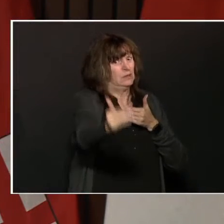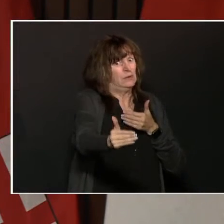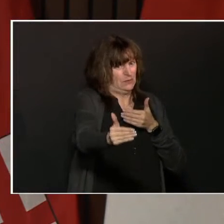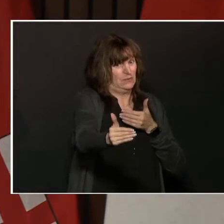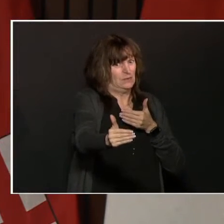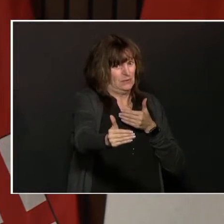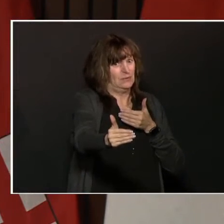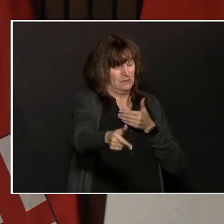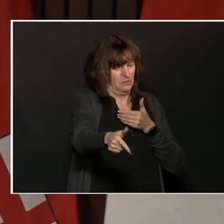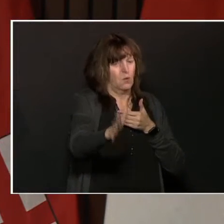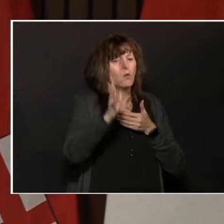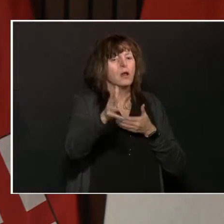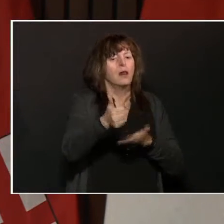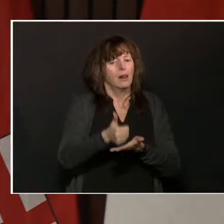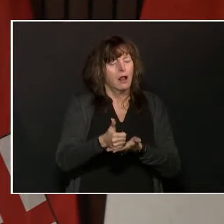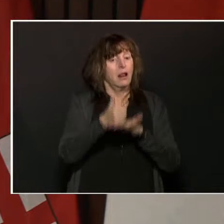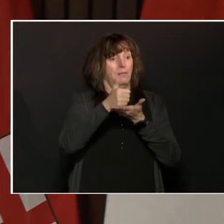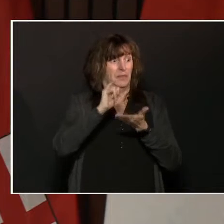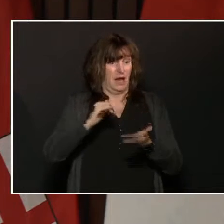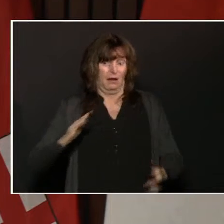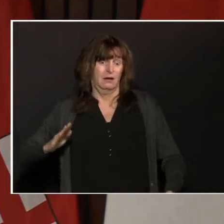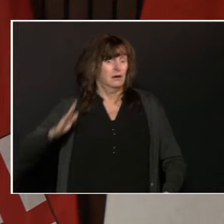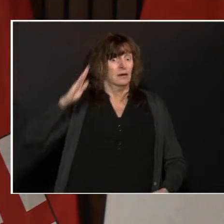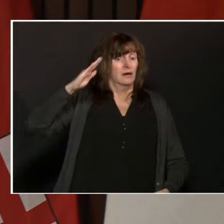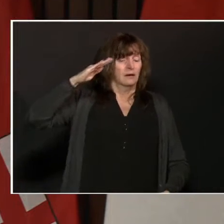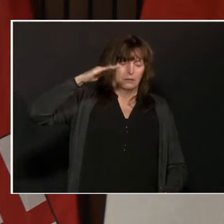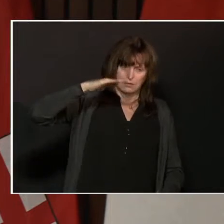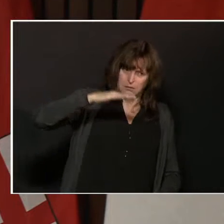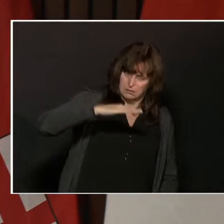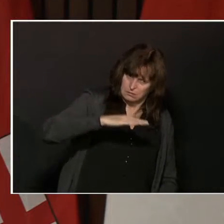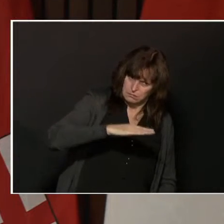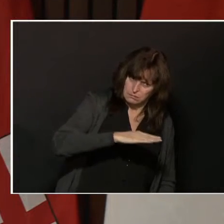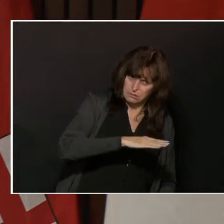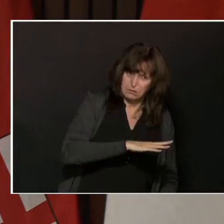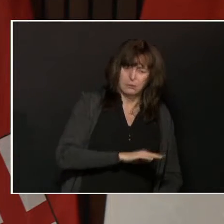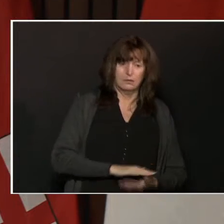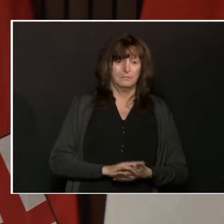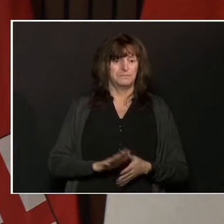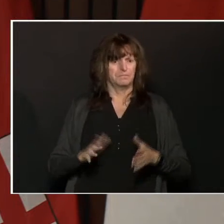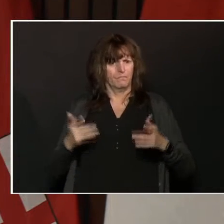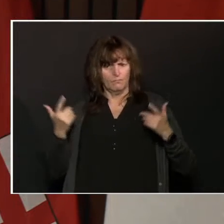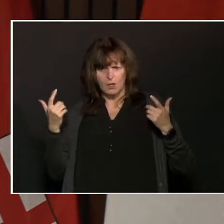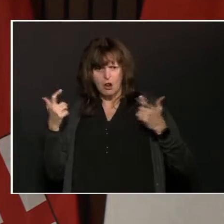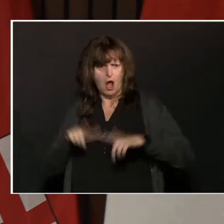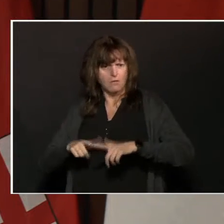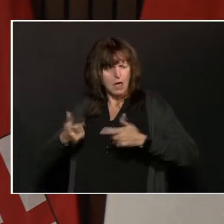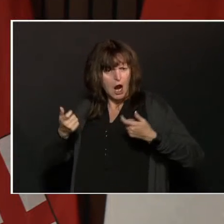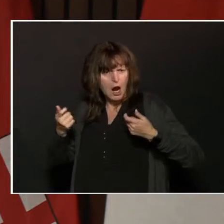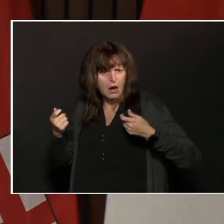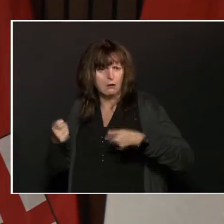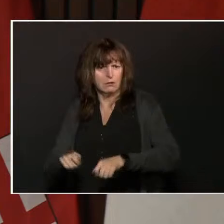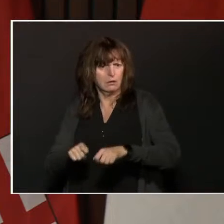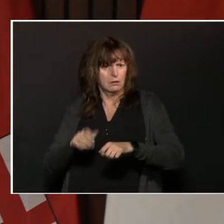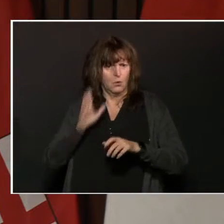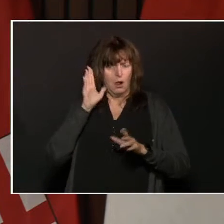OF ICU CARE AND VENTILATION ONE OF THE INTENSIVE OF THE INTENSIVE CARE UNIT WHO THIS OF THE INTENSIVE CARE UNIT WHO THIS IS OF THE INTENSIVE CARE UNIT WHO THIS IS NOT